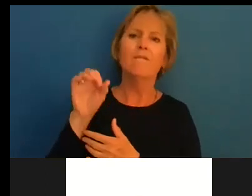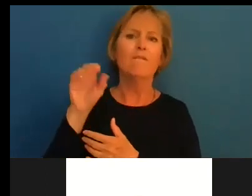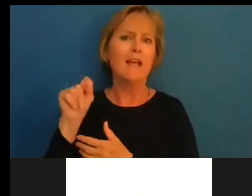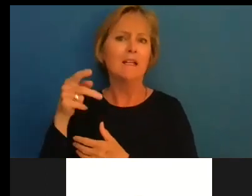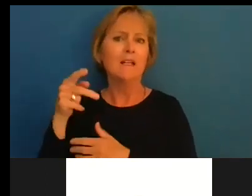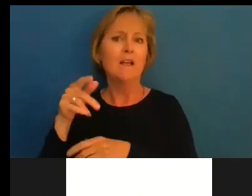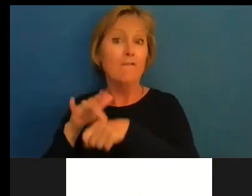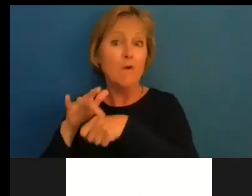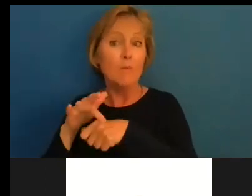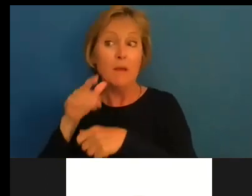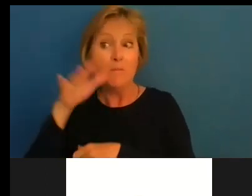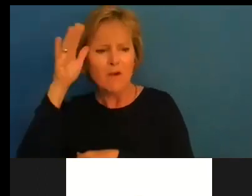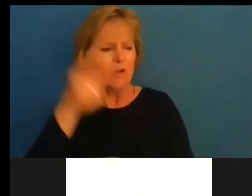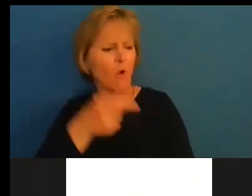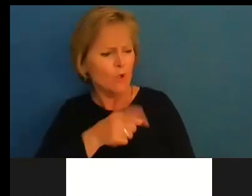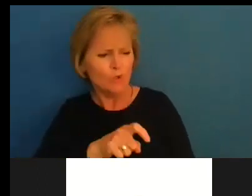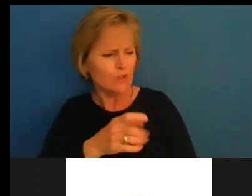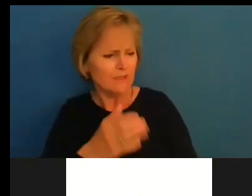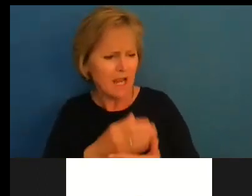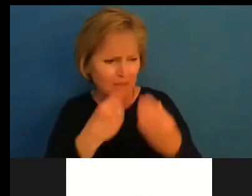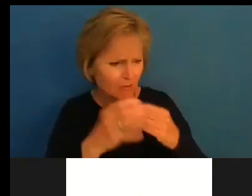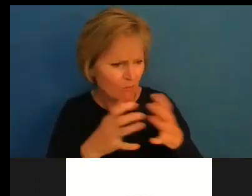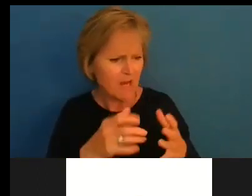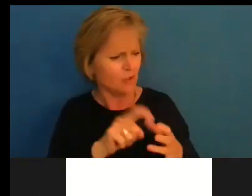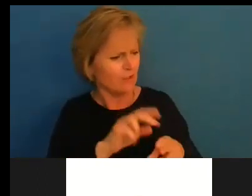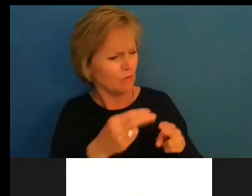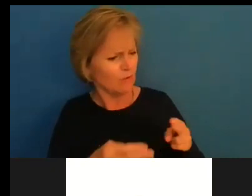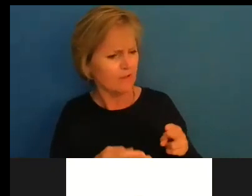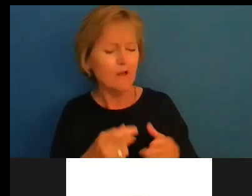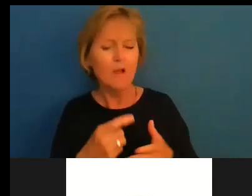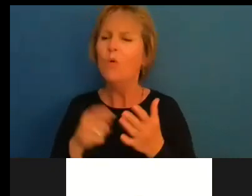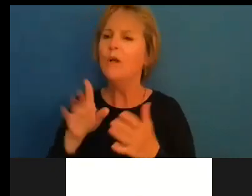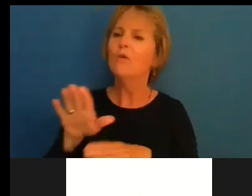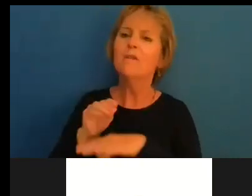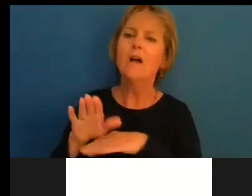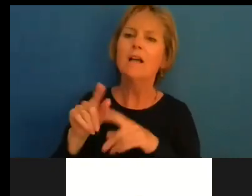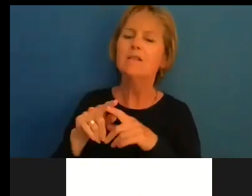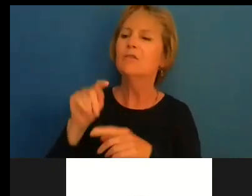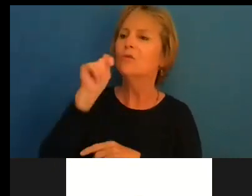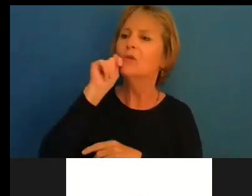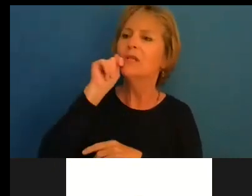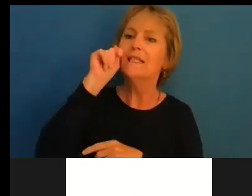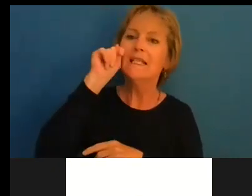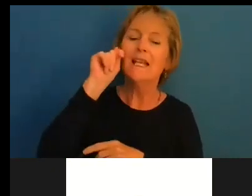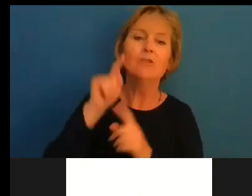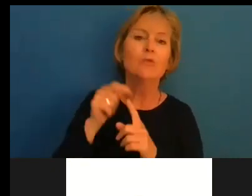that they look fat, they need to stop eating so much. What is your advice to teenagers who experience fat phobia from their parents?